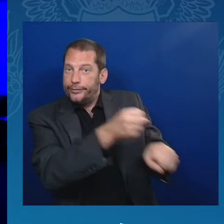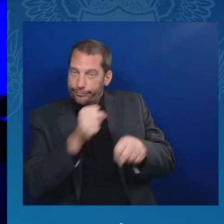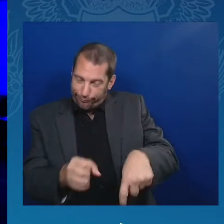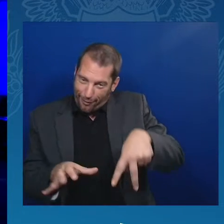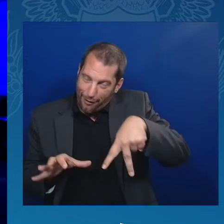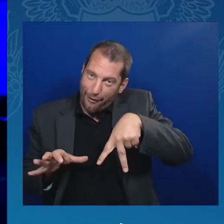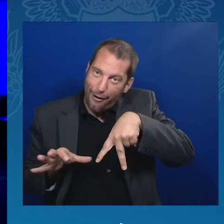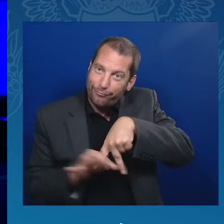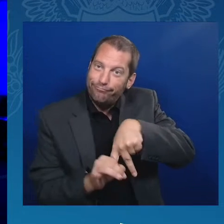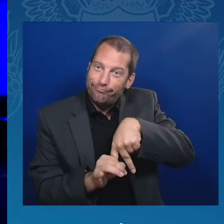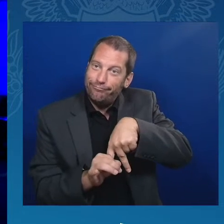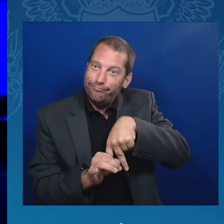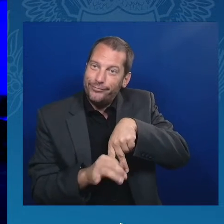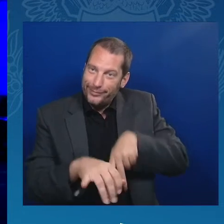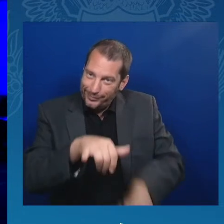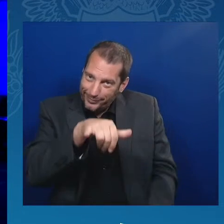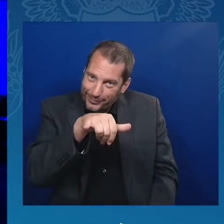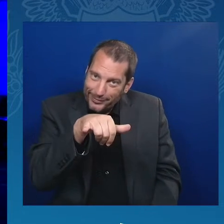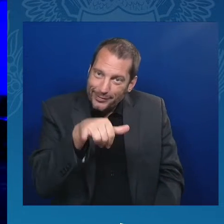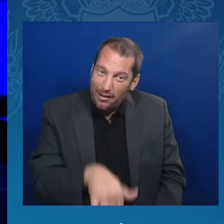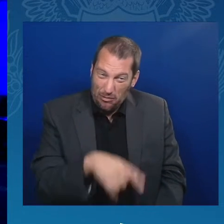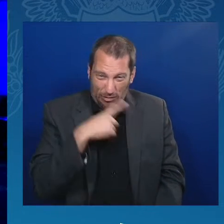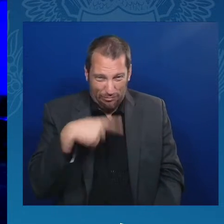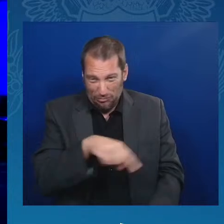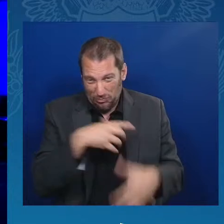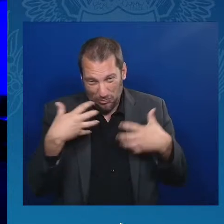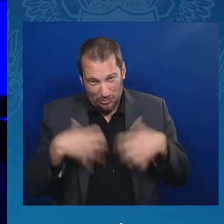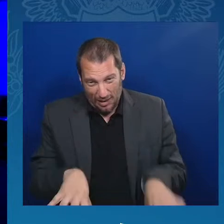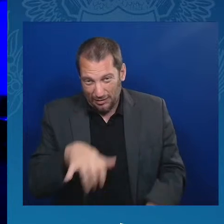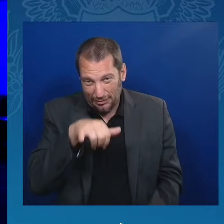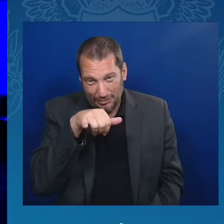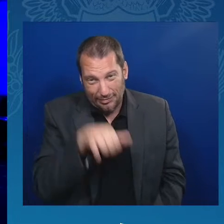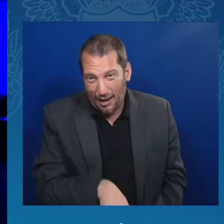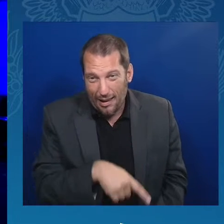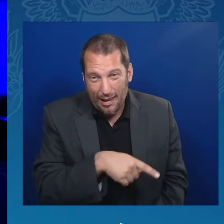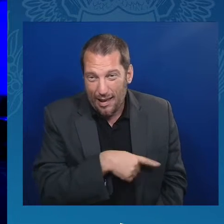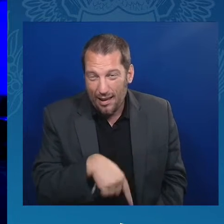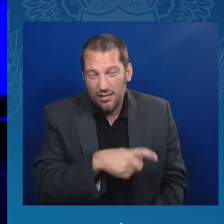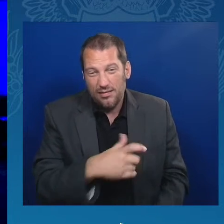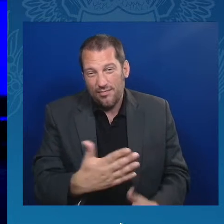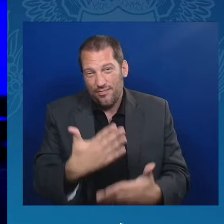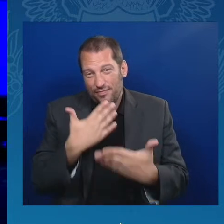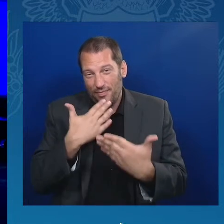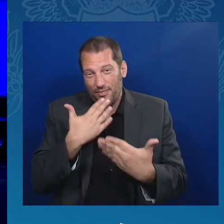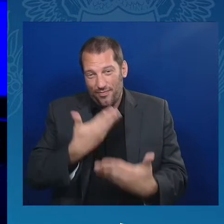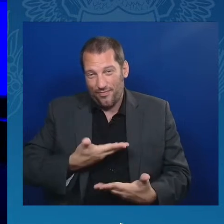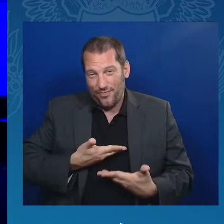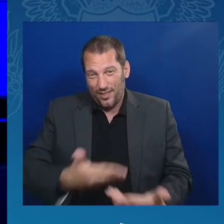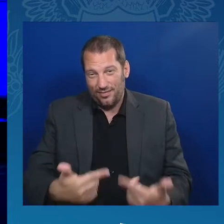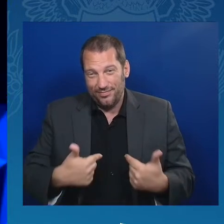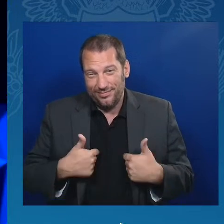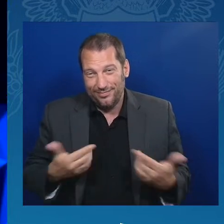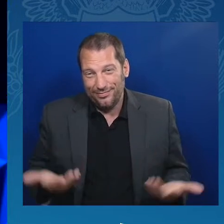So thank you all for having me. You want me to sit down, bruh? Mr. Jones Jr.: Have a seat, please. Thank you, Mr. Harvey. Mr. Harvey: Very much.